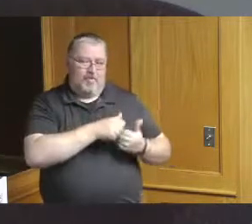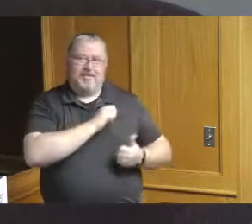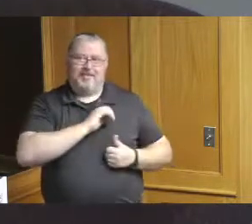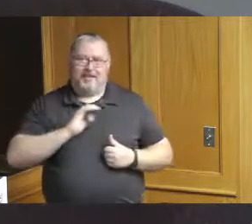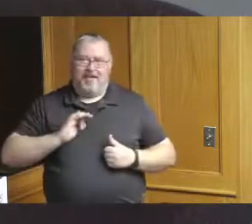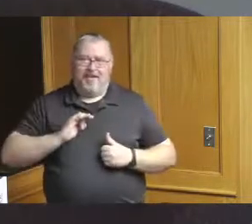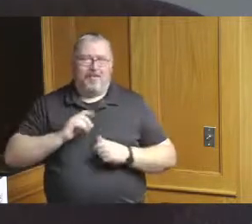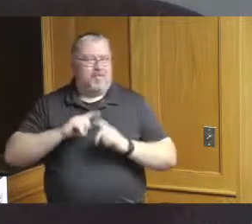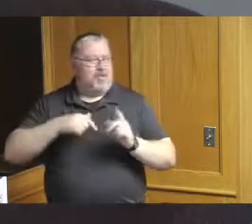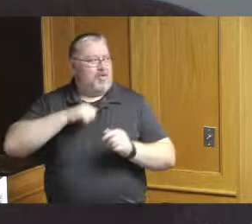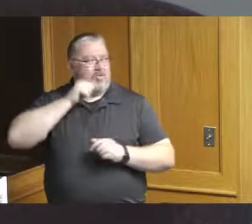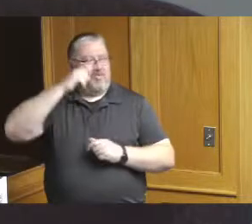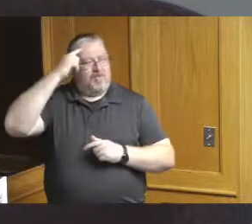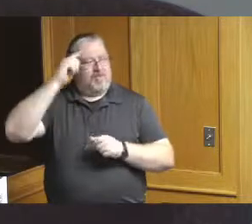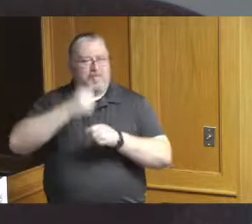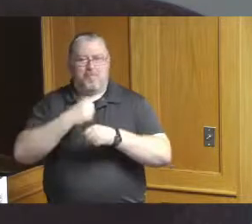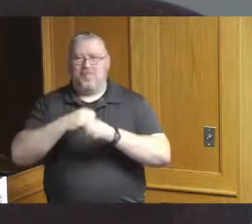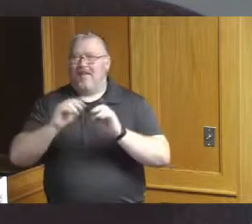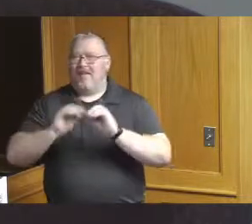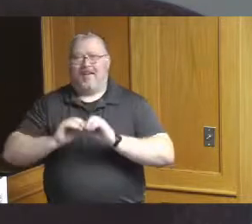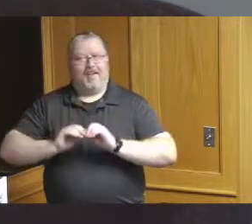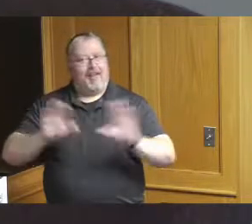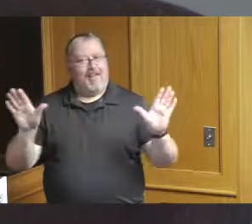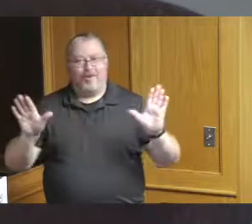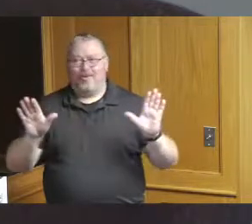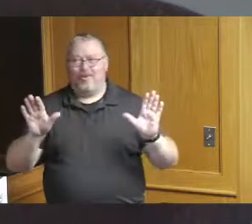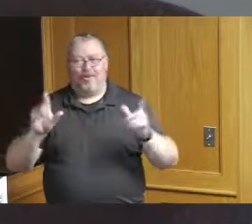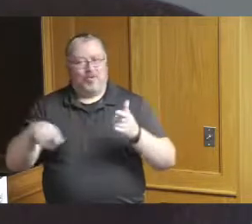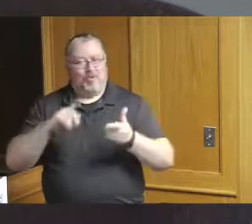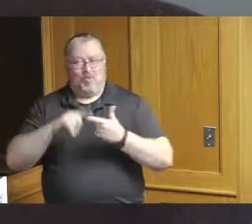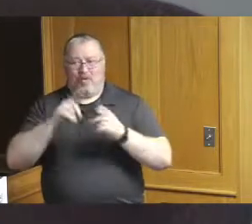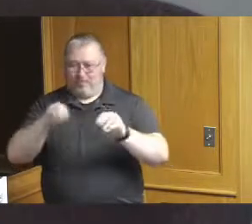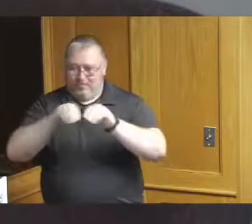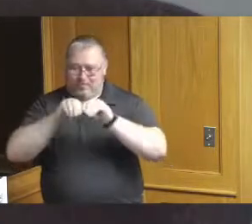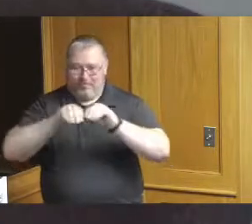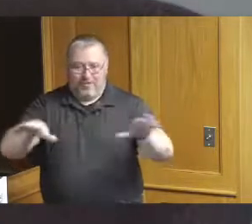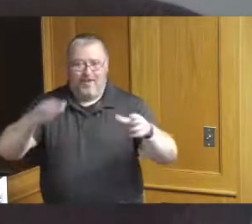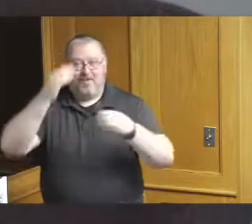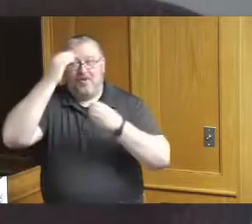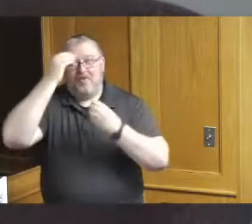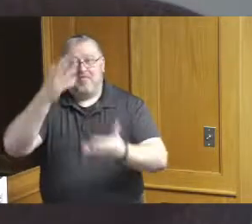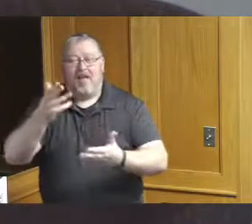i don't think that was made clear at all when this was rolled out i think this kind of appeared out